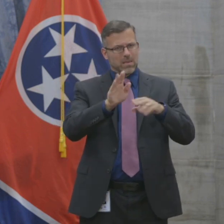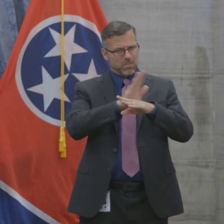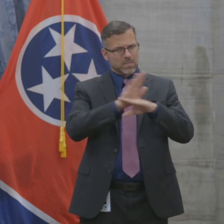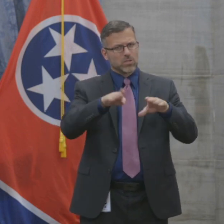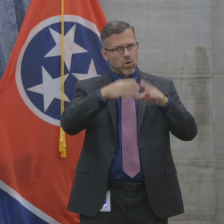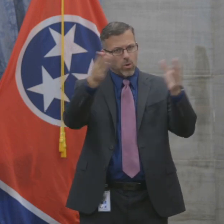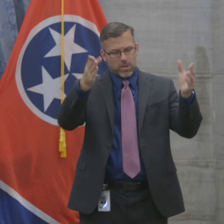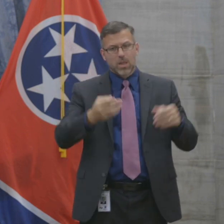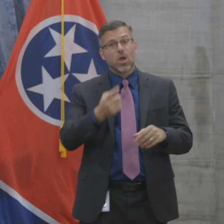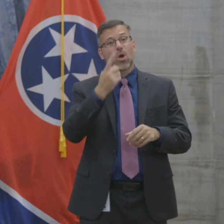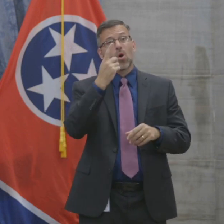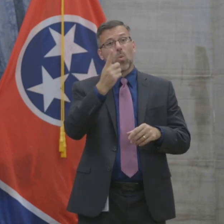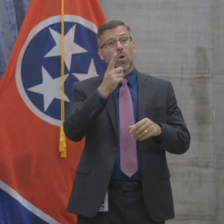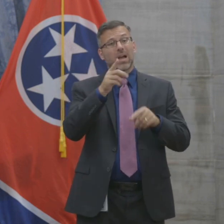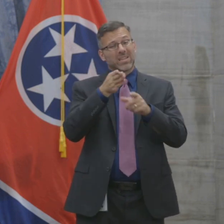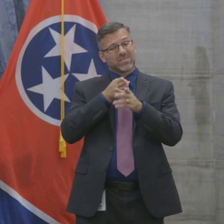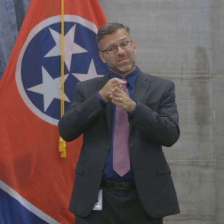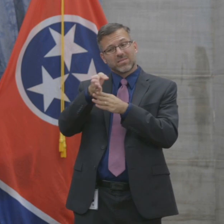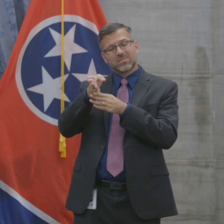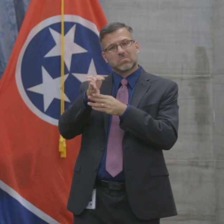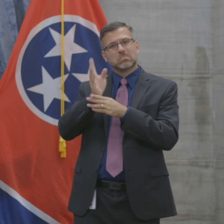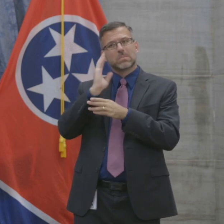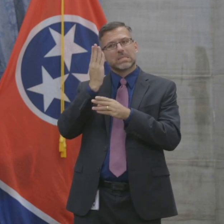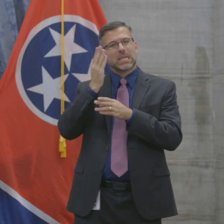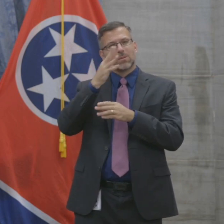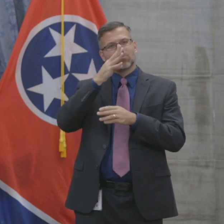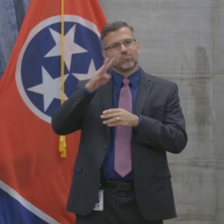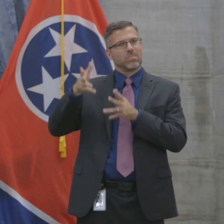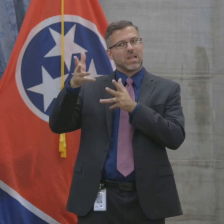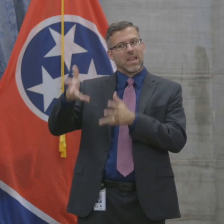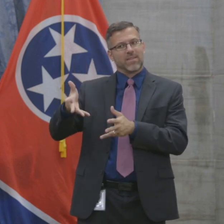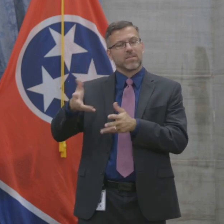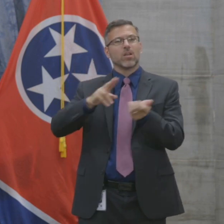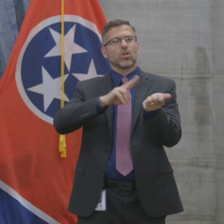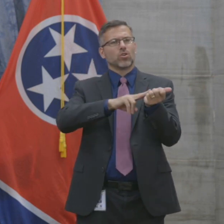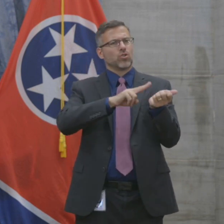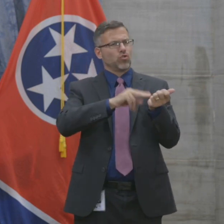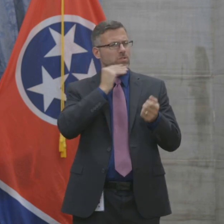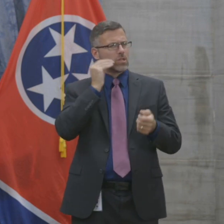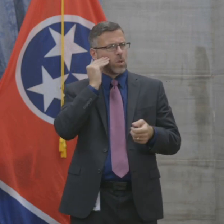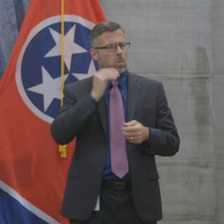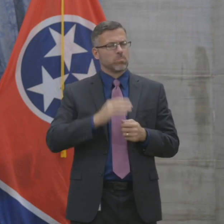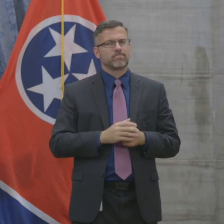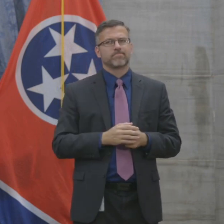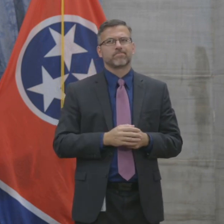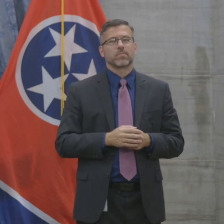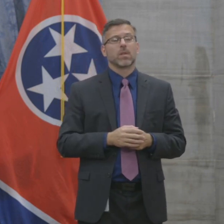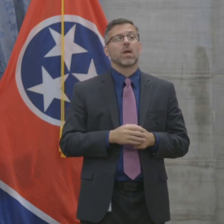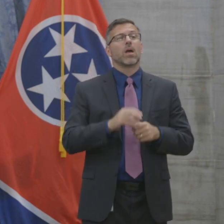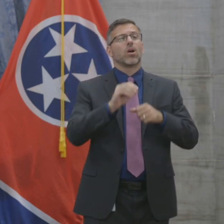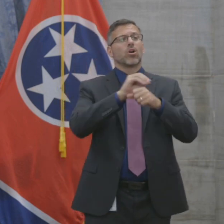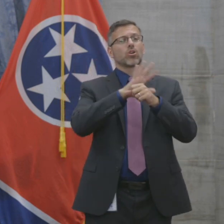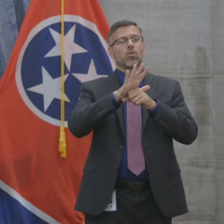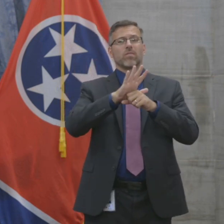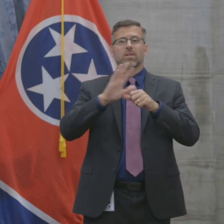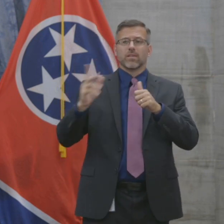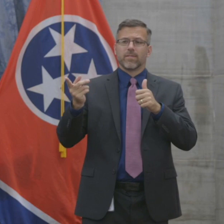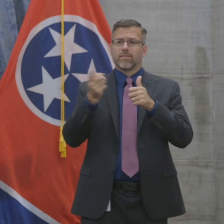weighed in. Former Supreme Court justice Coke has also -- all three of those opinions have been that the decisions have